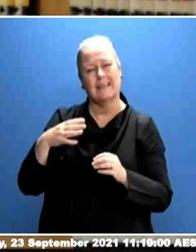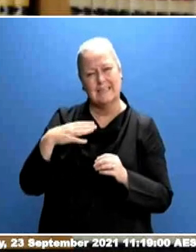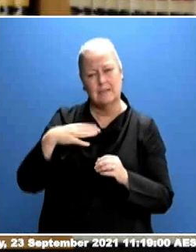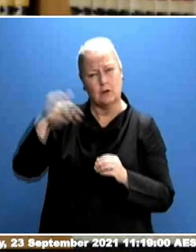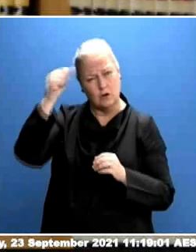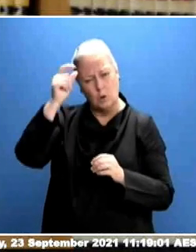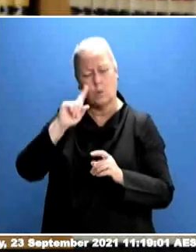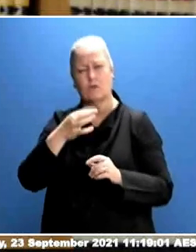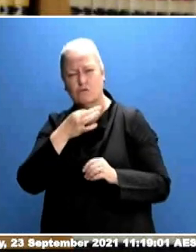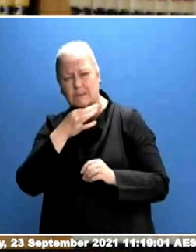specific to Aboriginal children.